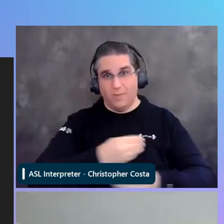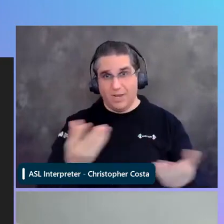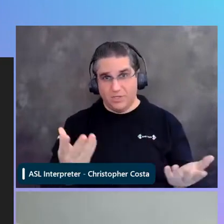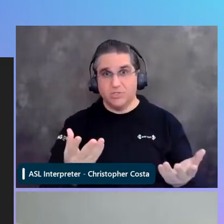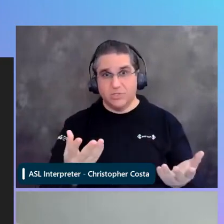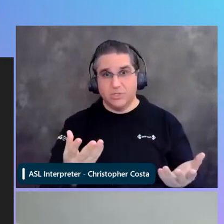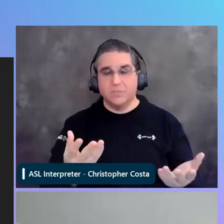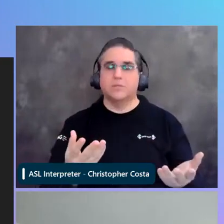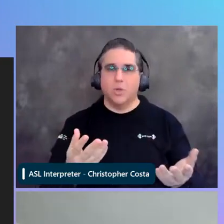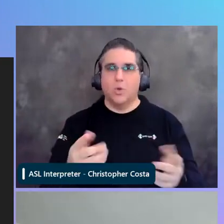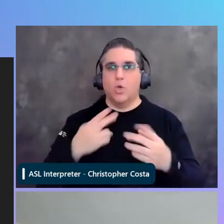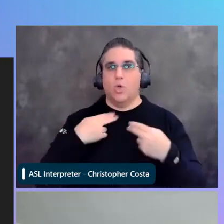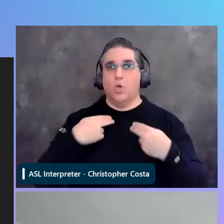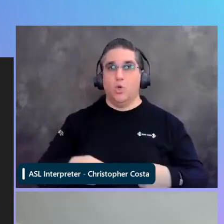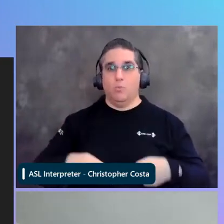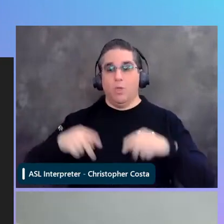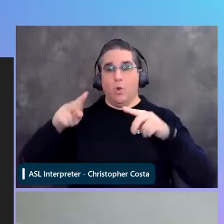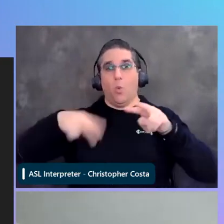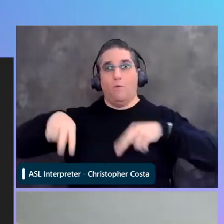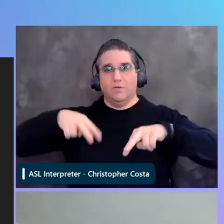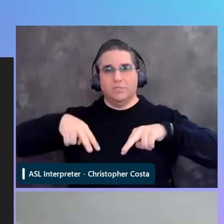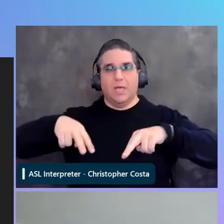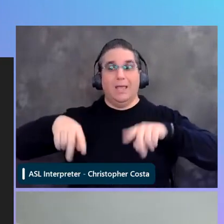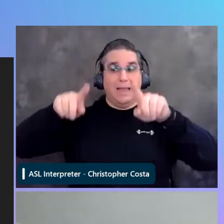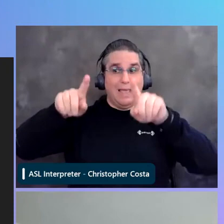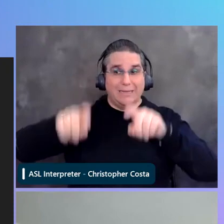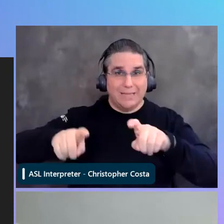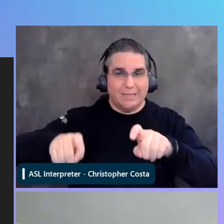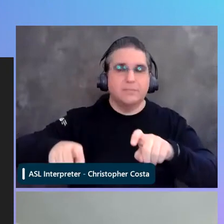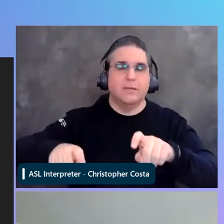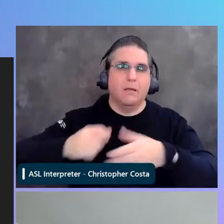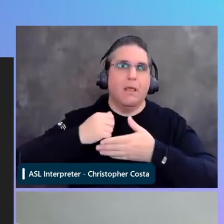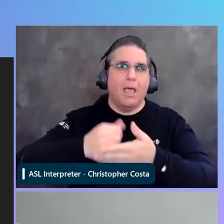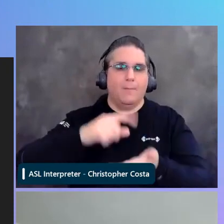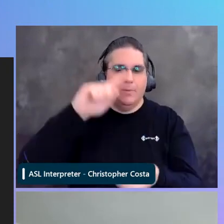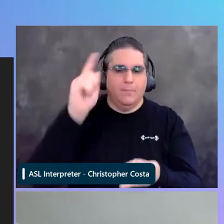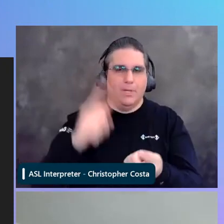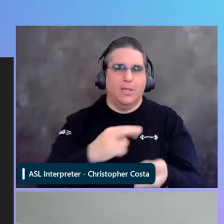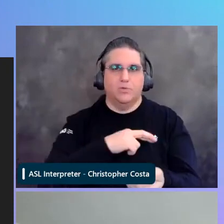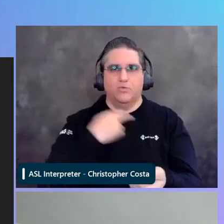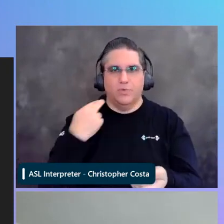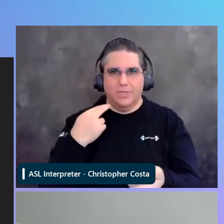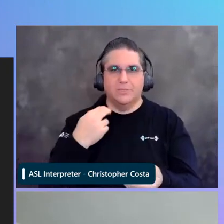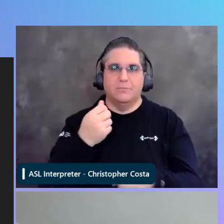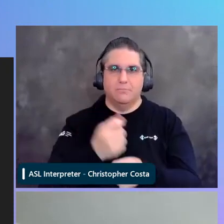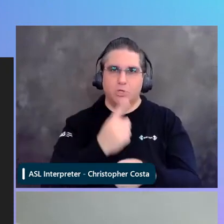These can mitigate these risks and ensure the tools align with